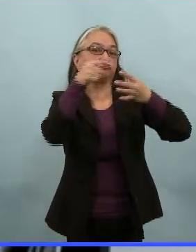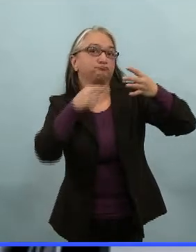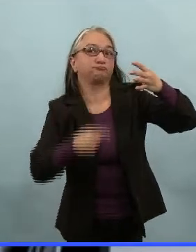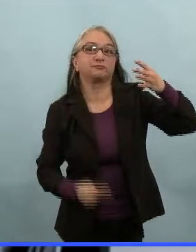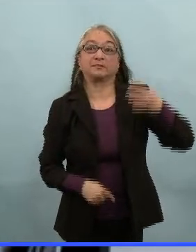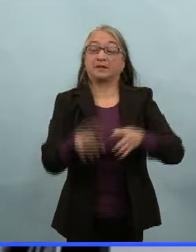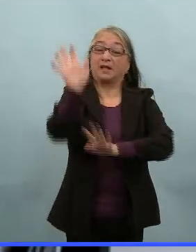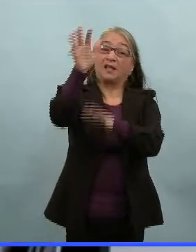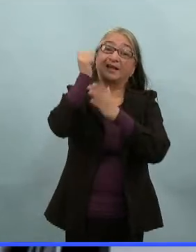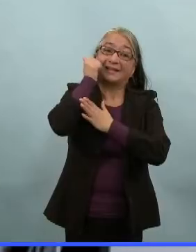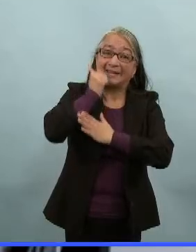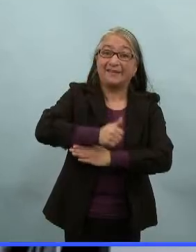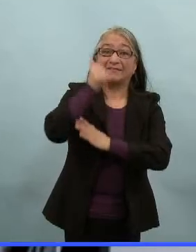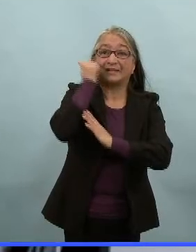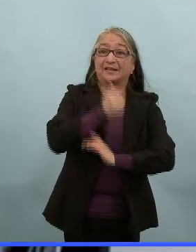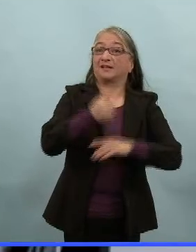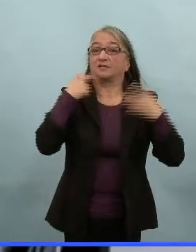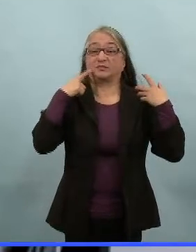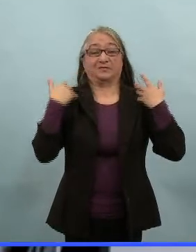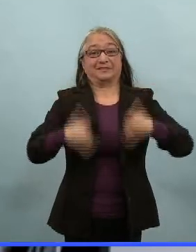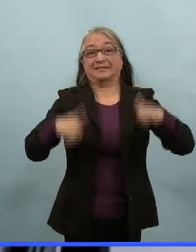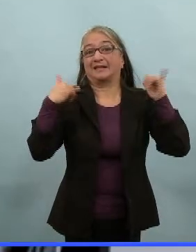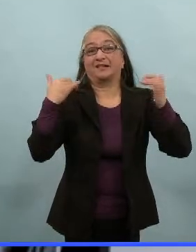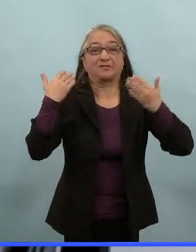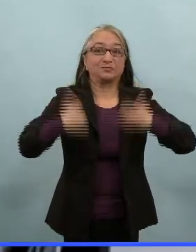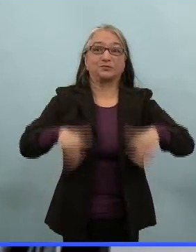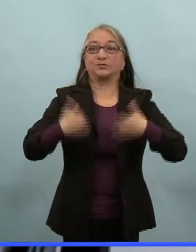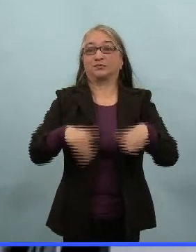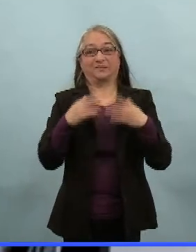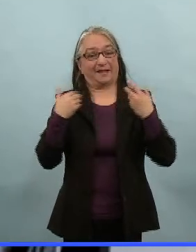and and that's thanks to all of you who continue to go for these appointments